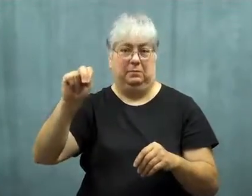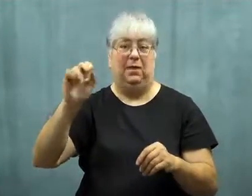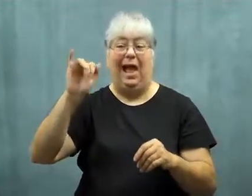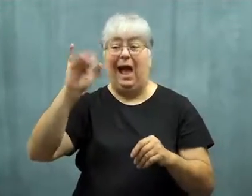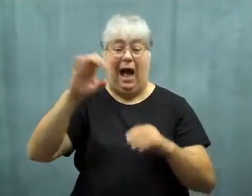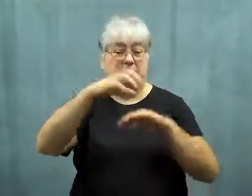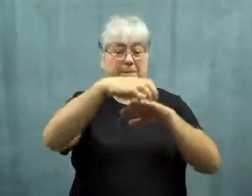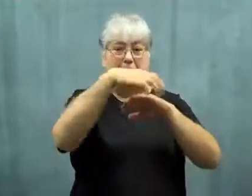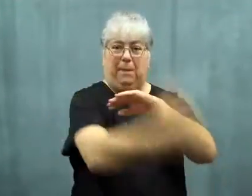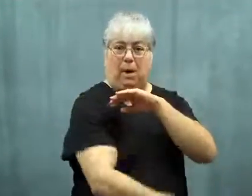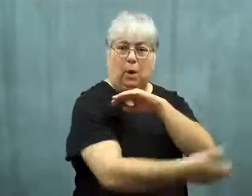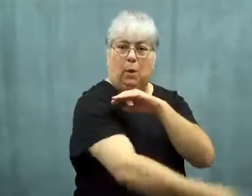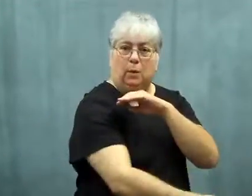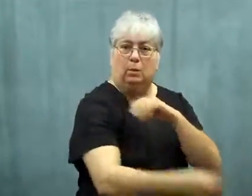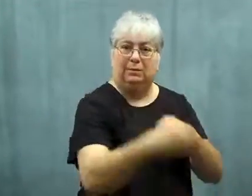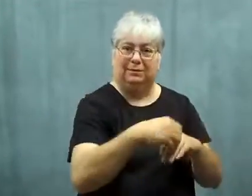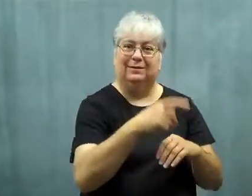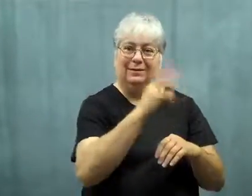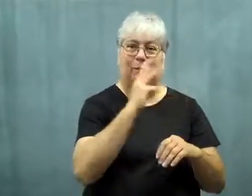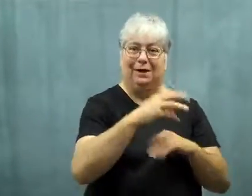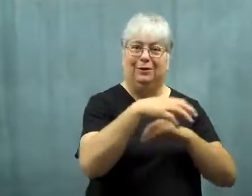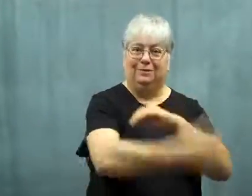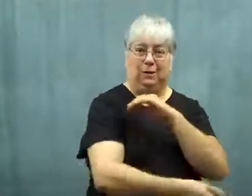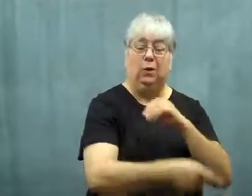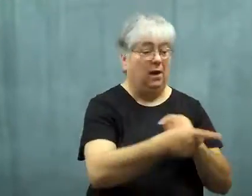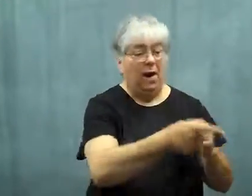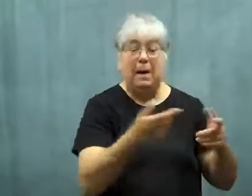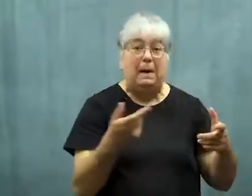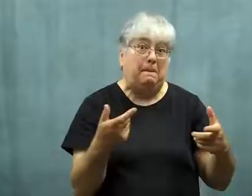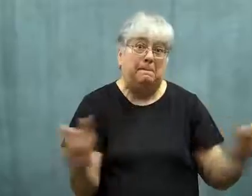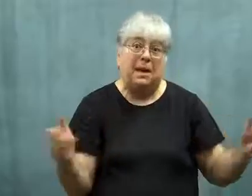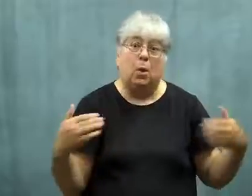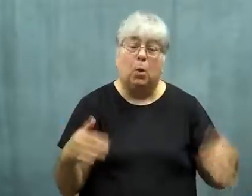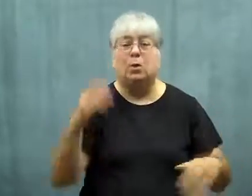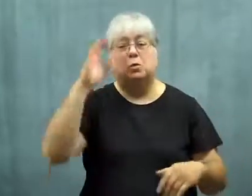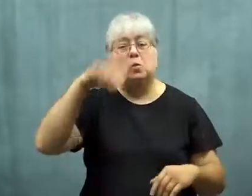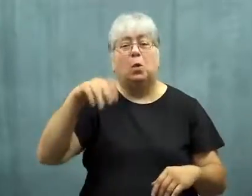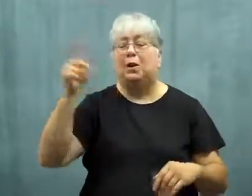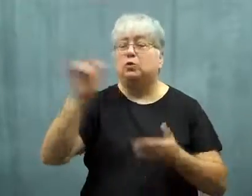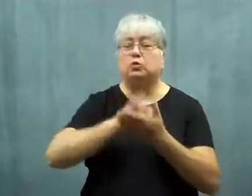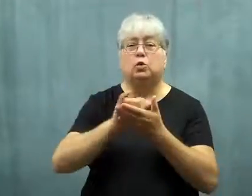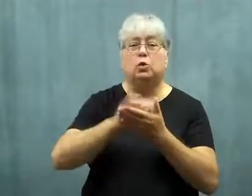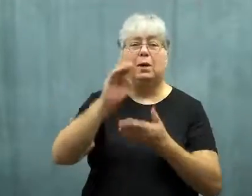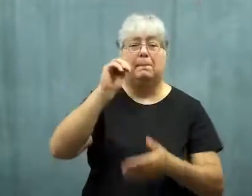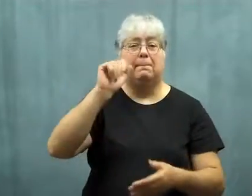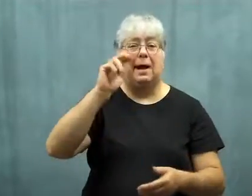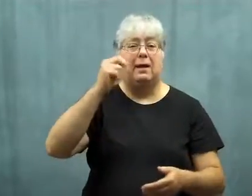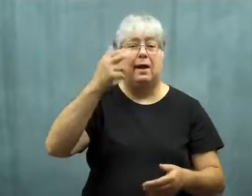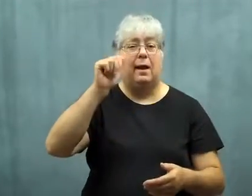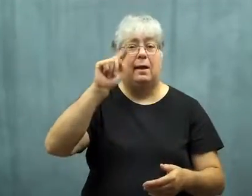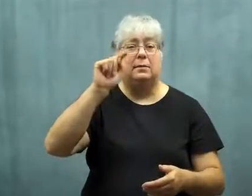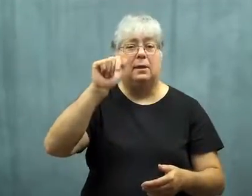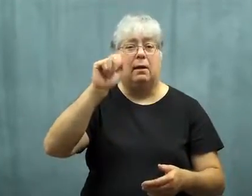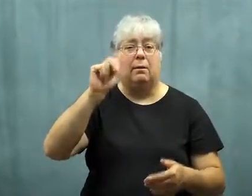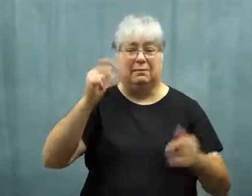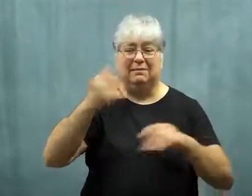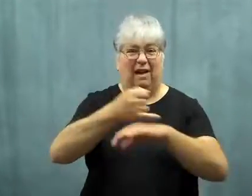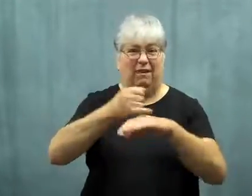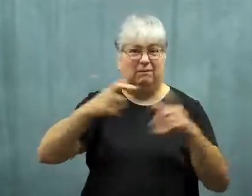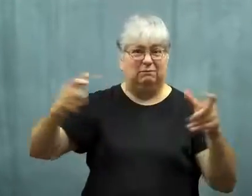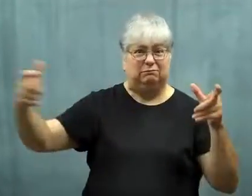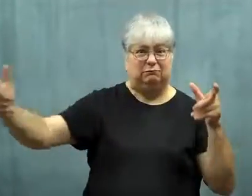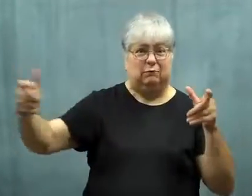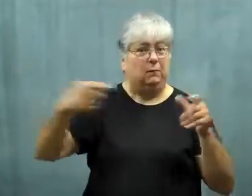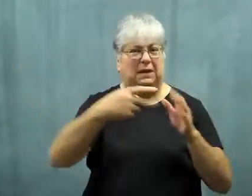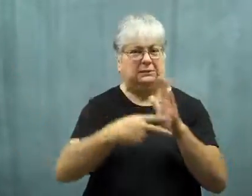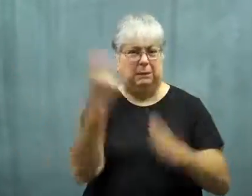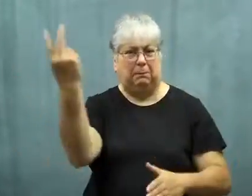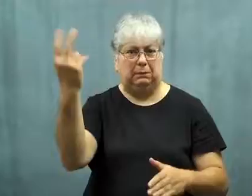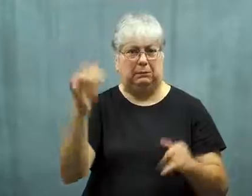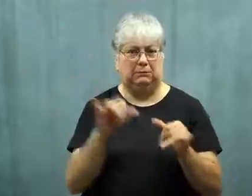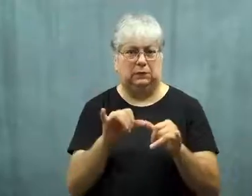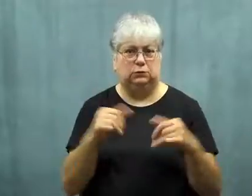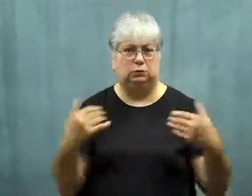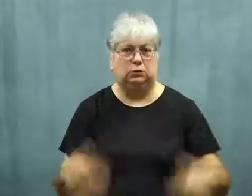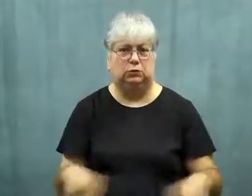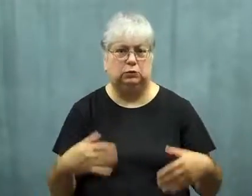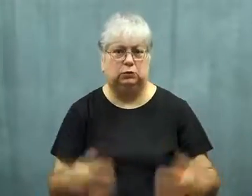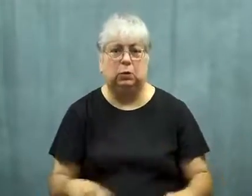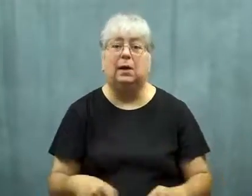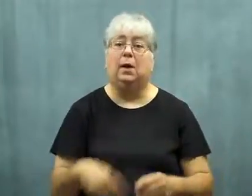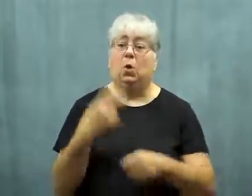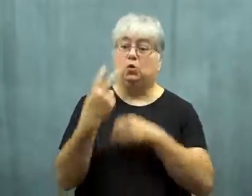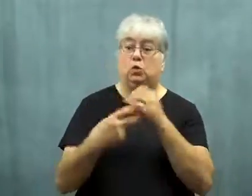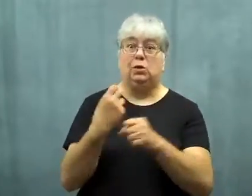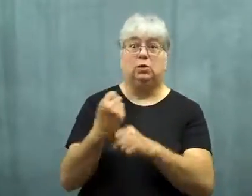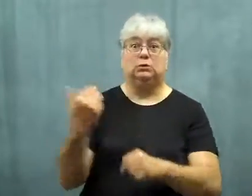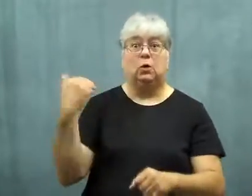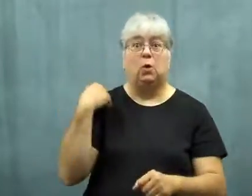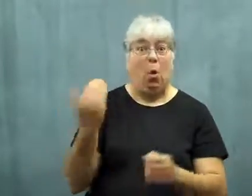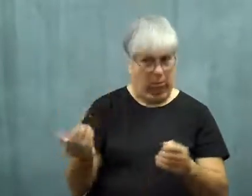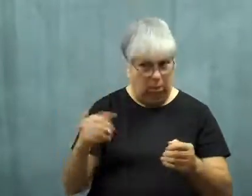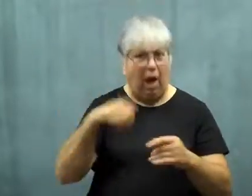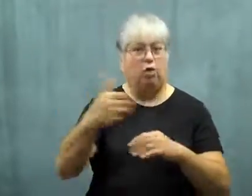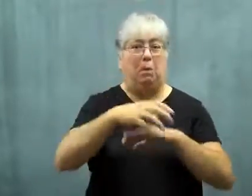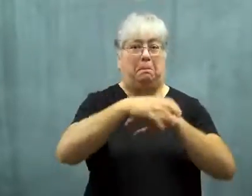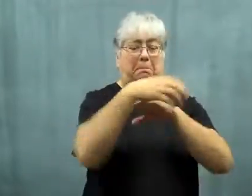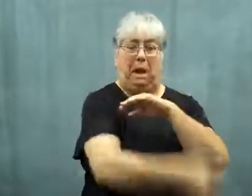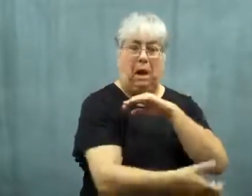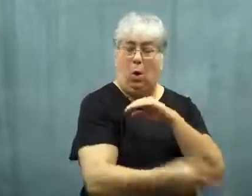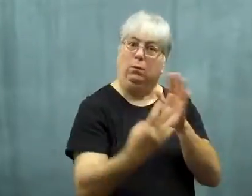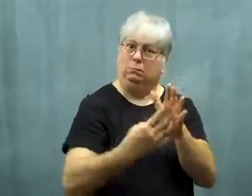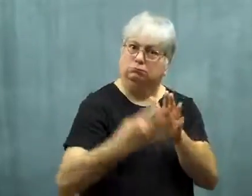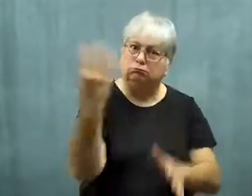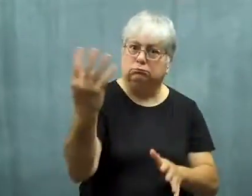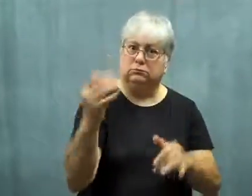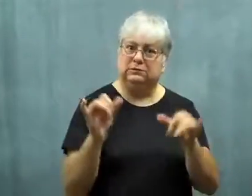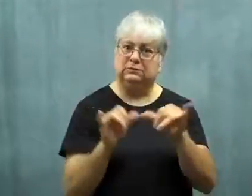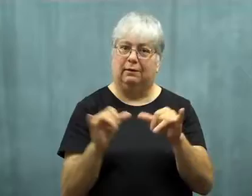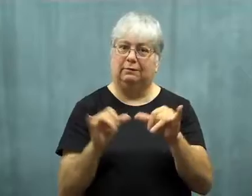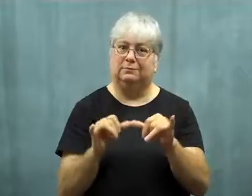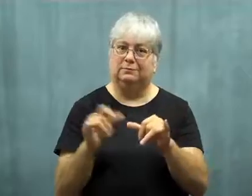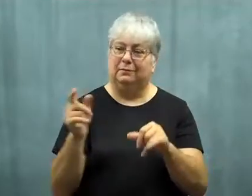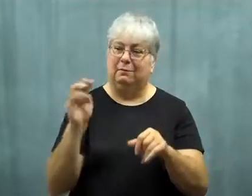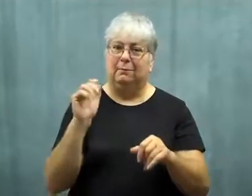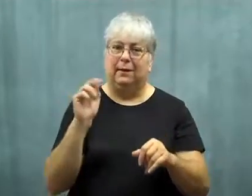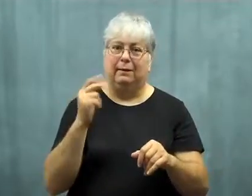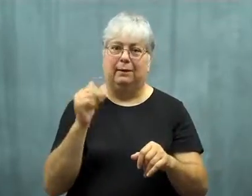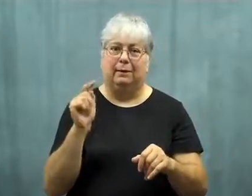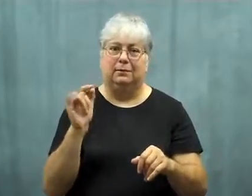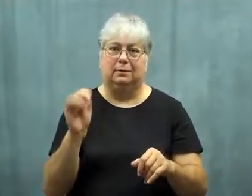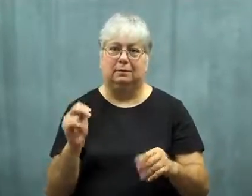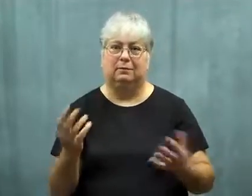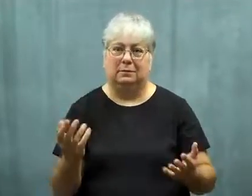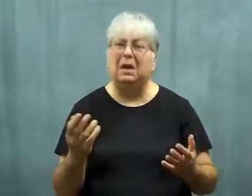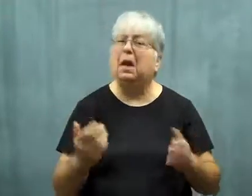calved off a chunk of ice double the size of Manhattan.